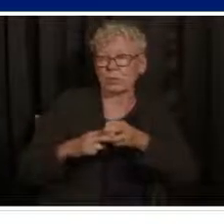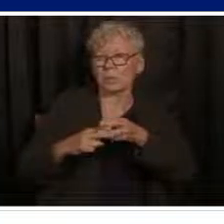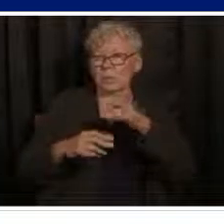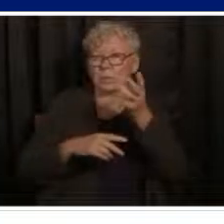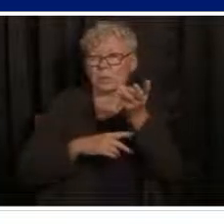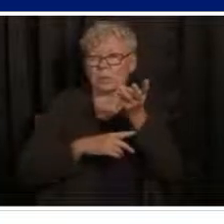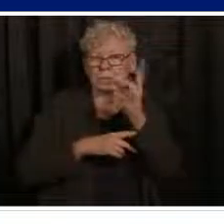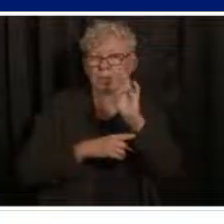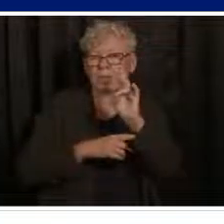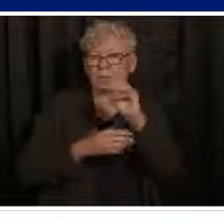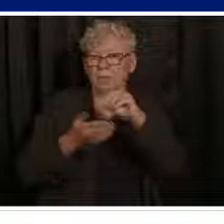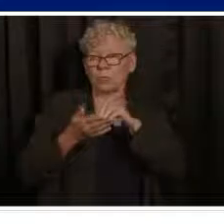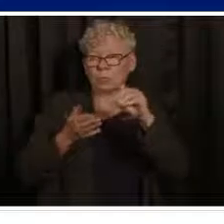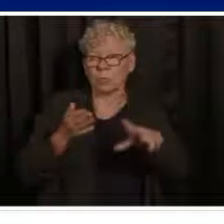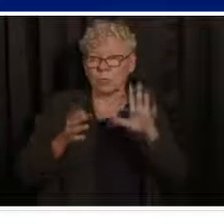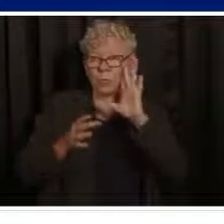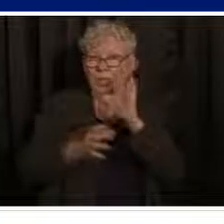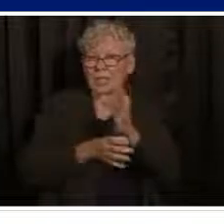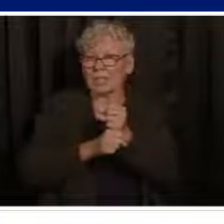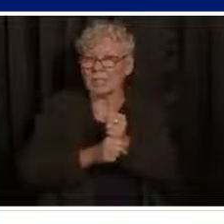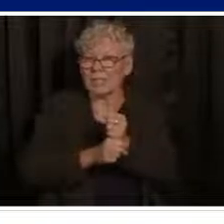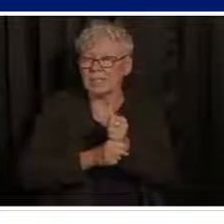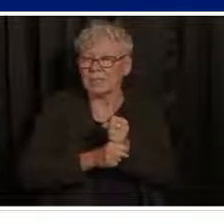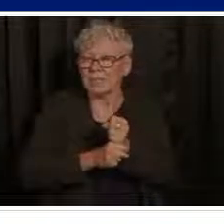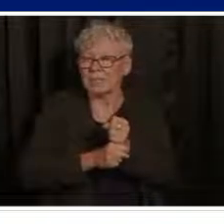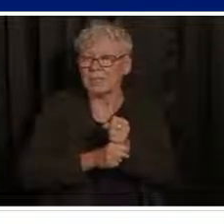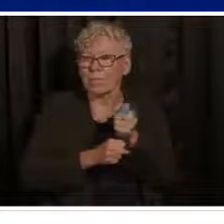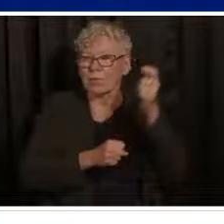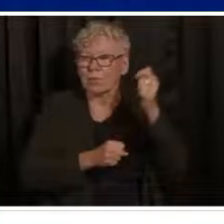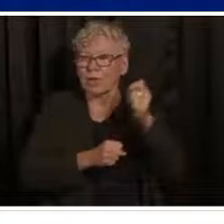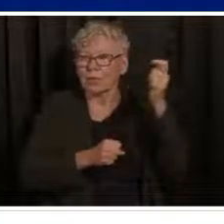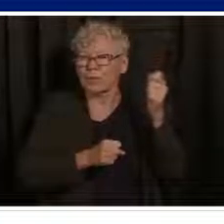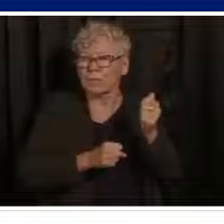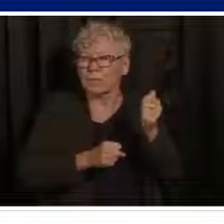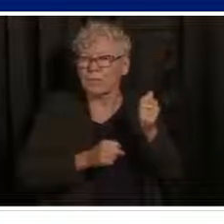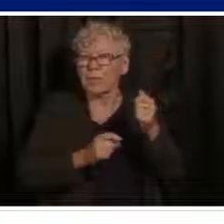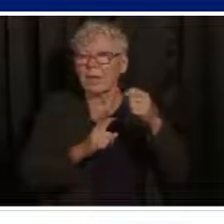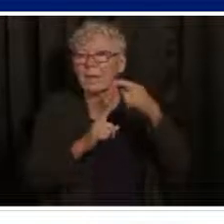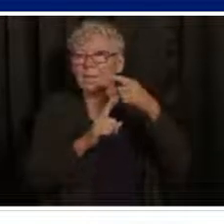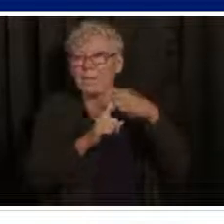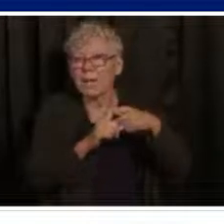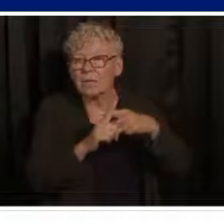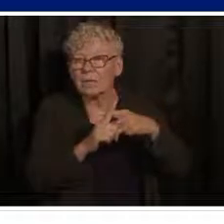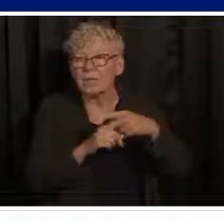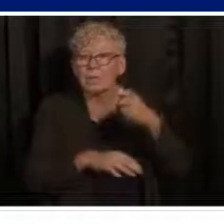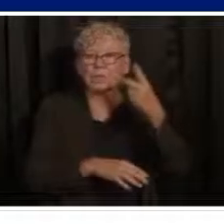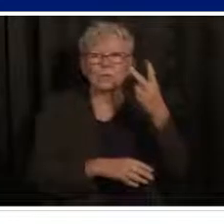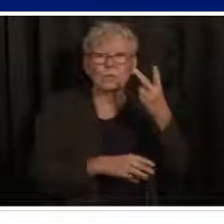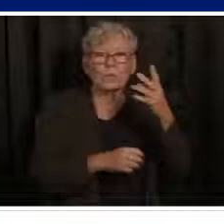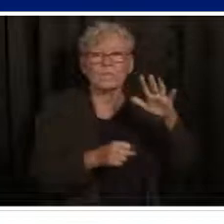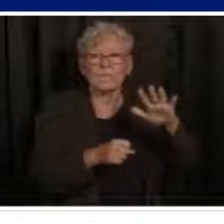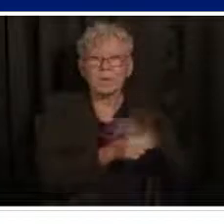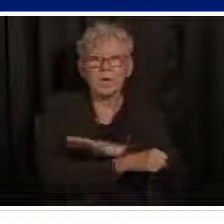cost of higher education including two full tuition scholarships and for others, it will provide additional